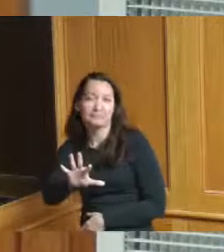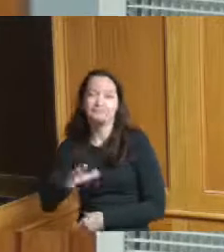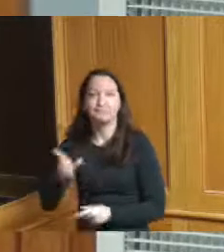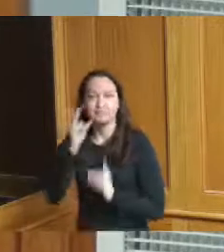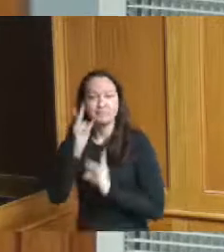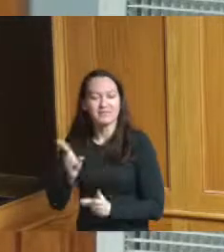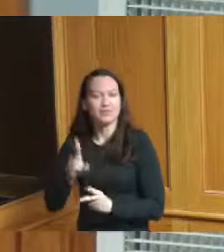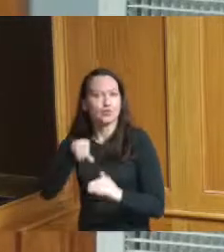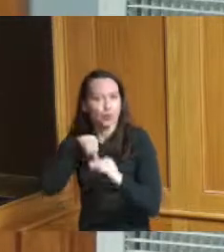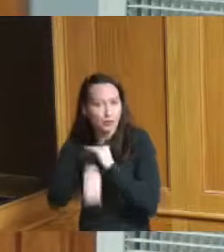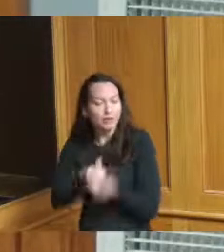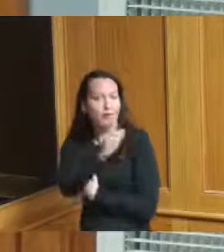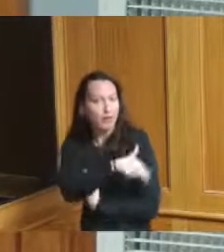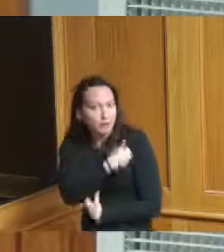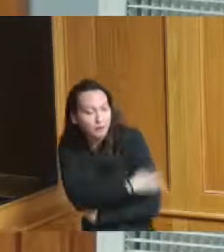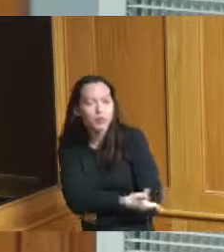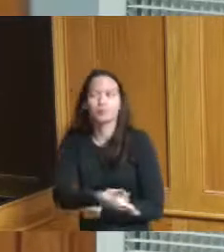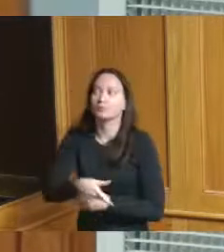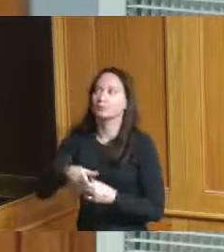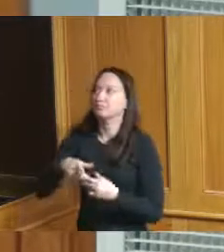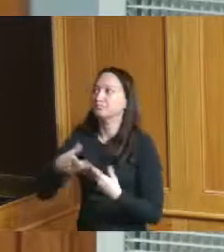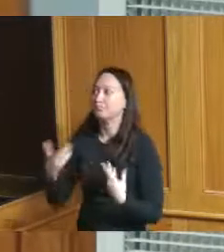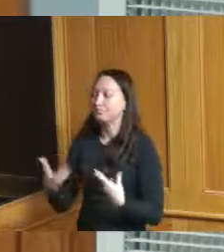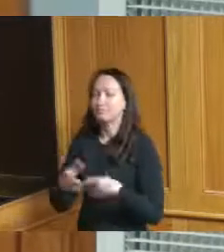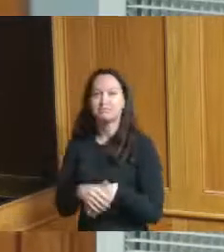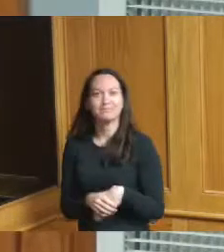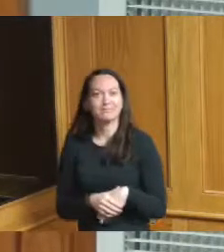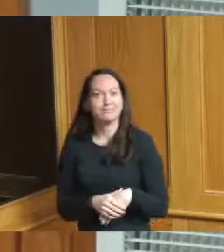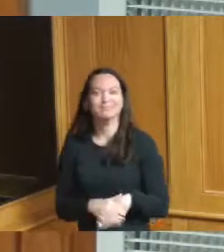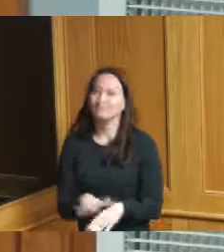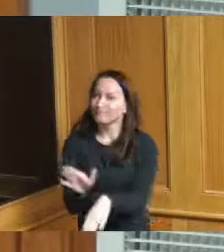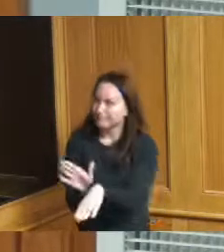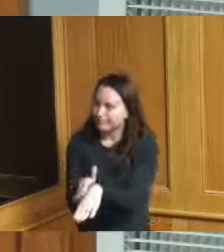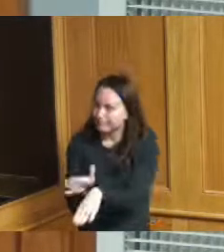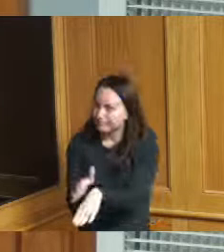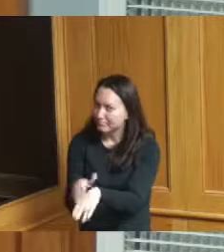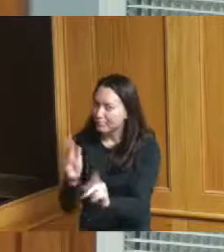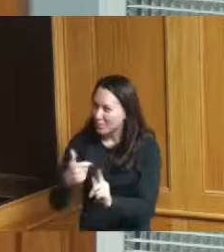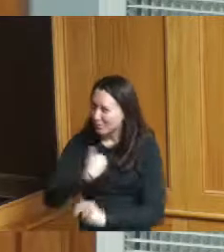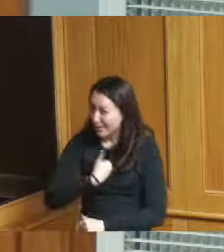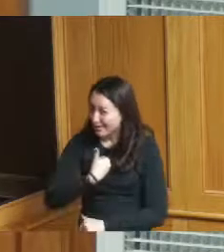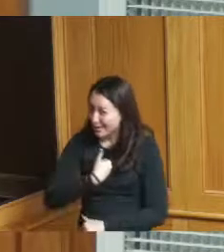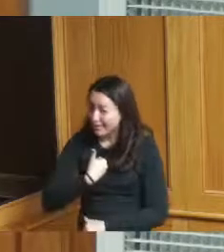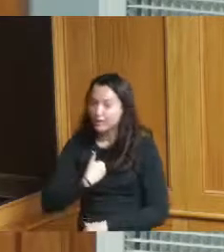you go into a hospital setting but I caution that individuals like myself who have beards